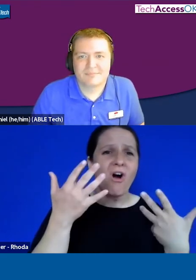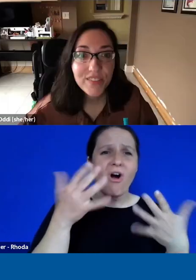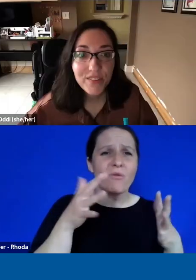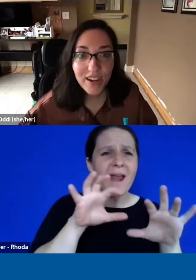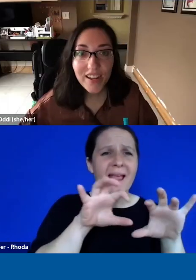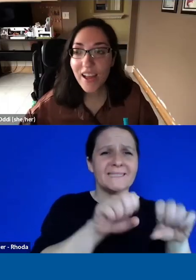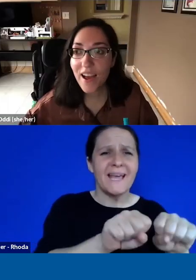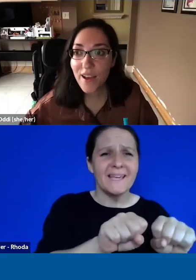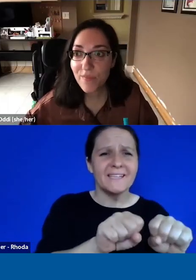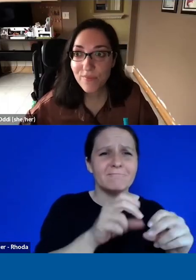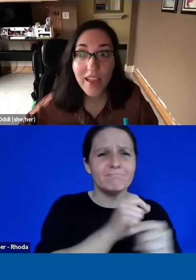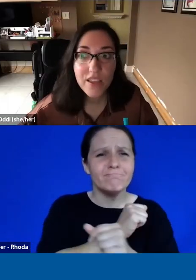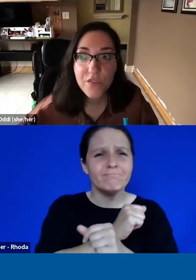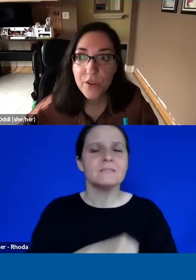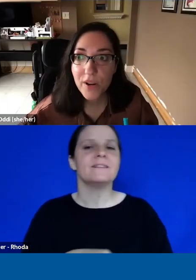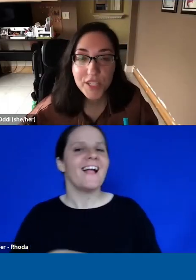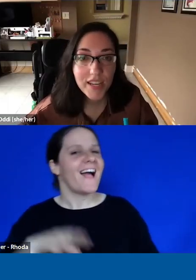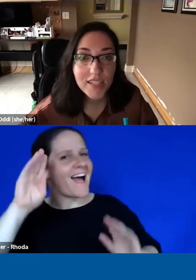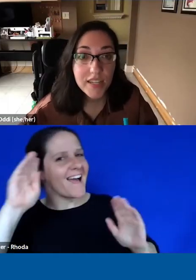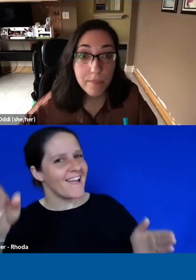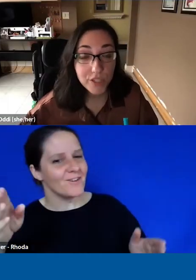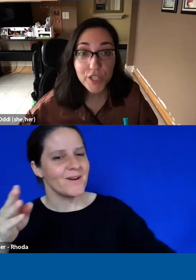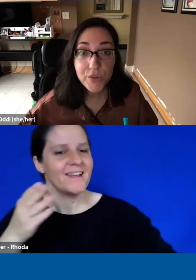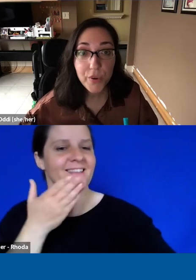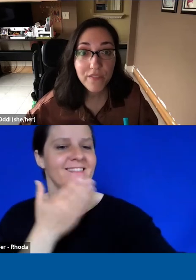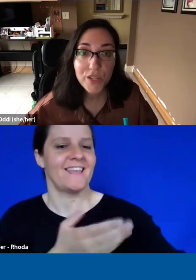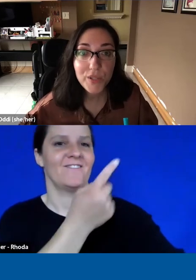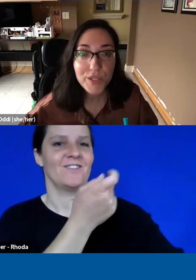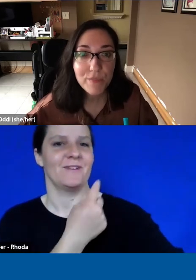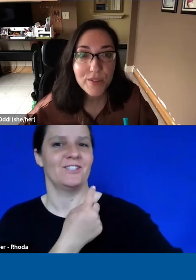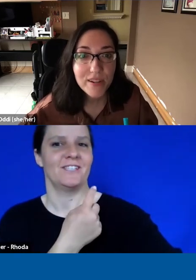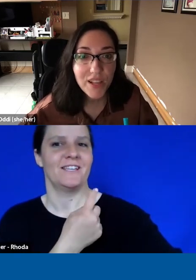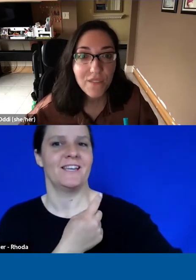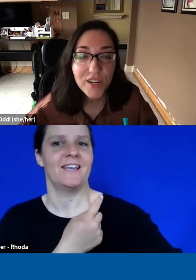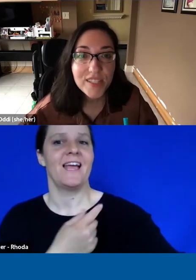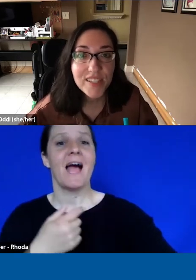Hi everyone and thank you for the question, Kelsey. I'm just gonna do a quick visual description of myself first